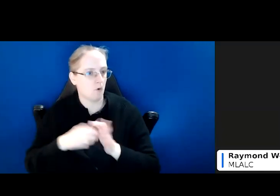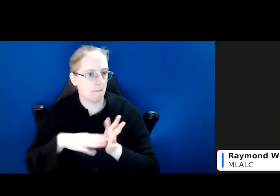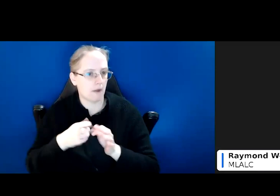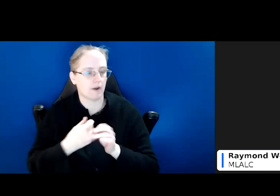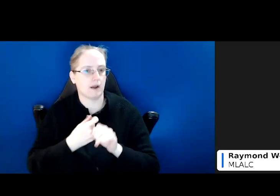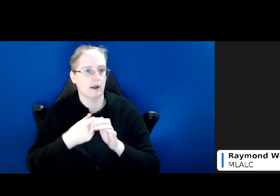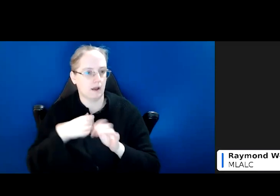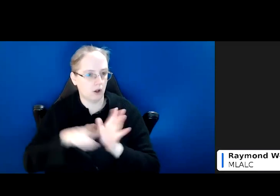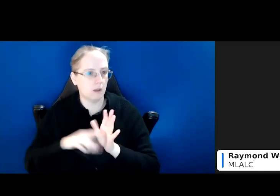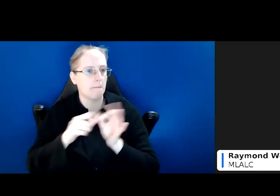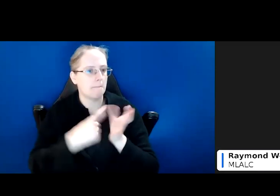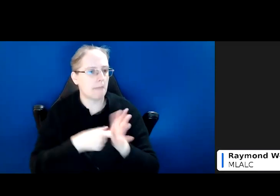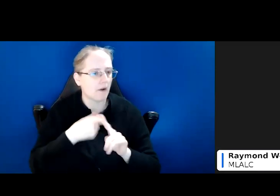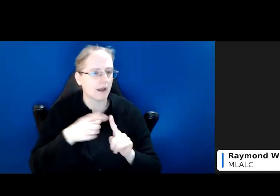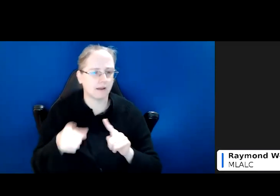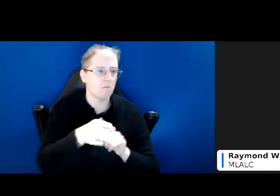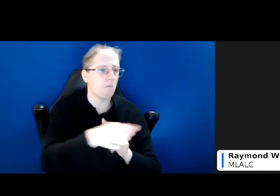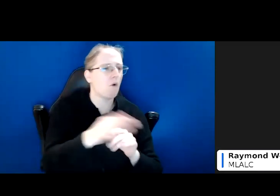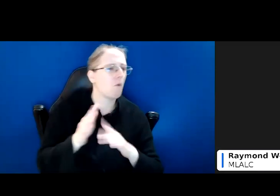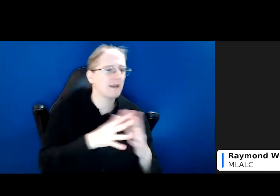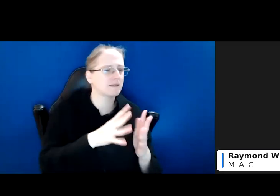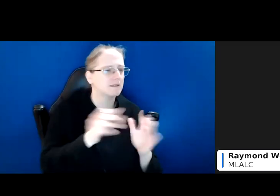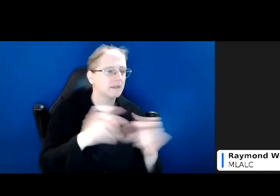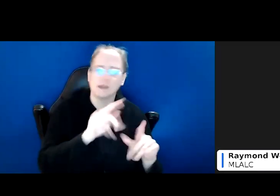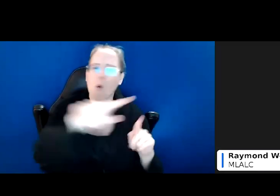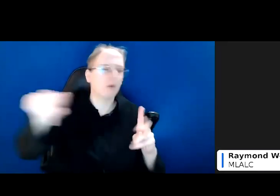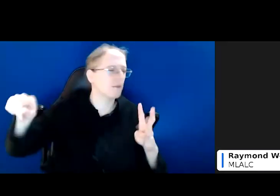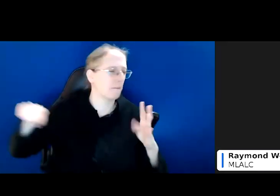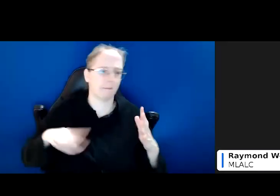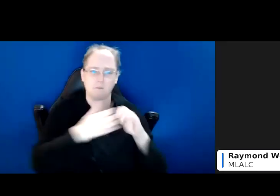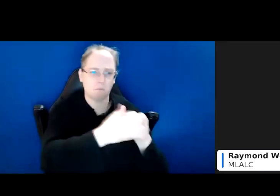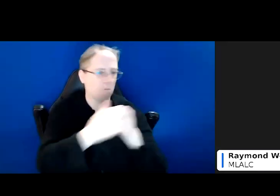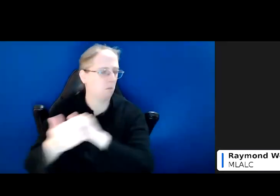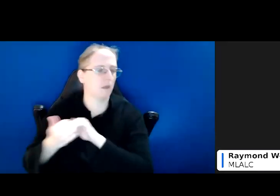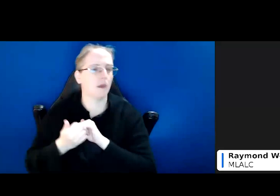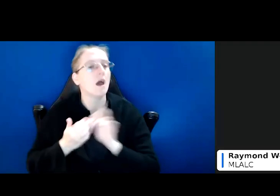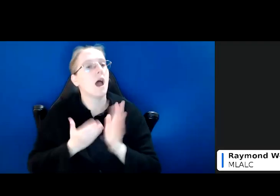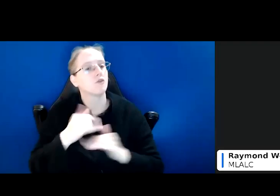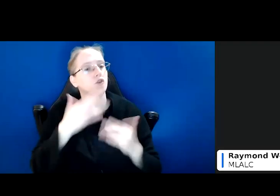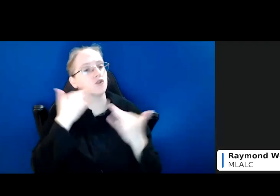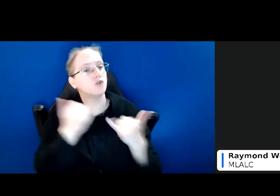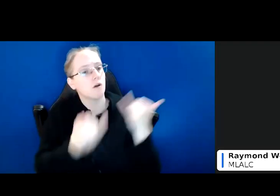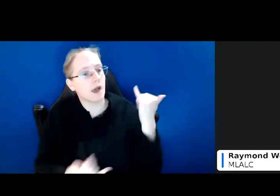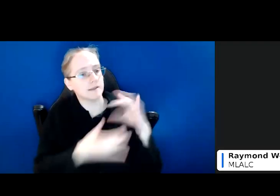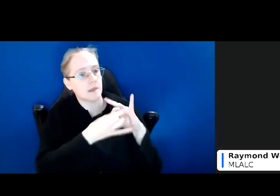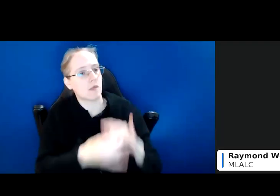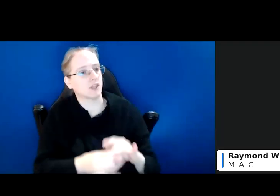out further west in Sydney and I owned a sort of through those revitalized songlines and relationships that I sort of reached out